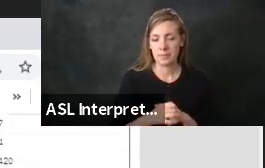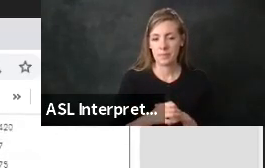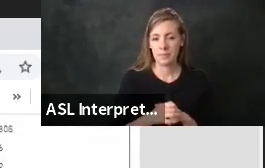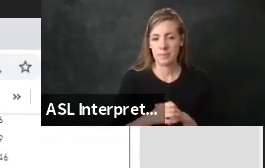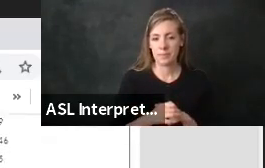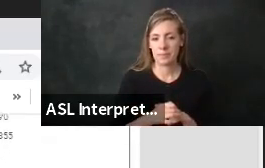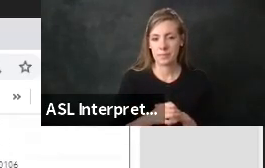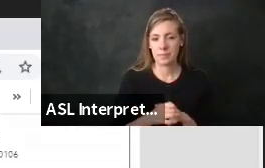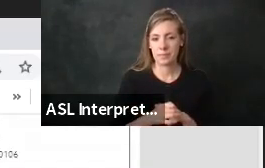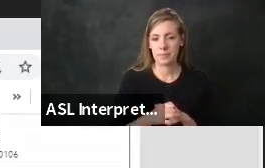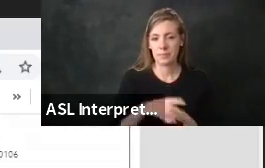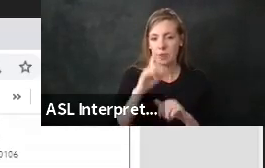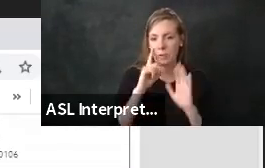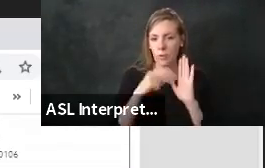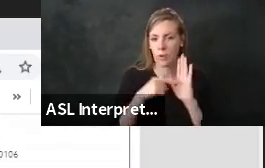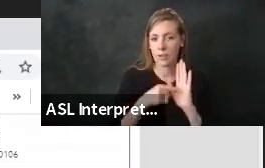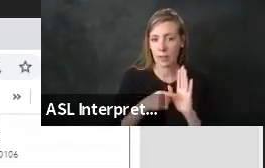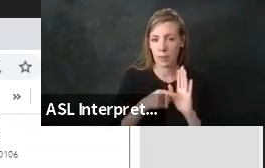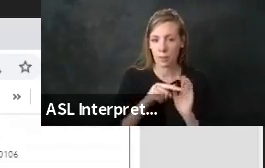So for example, if we scroll down and look